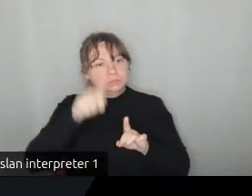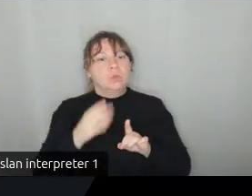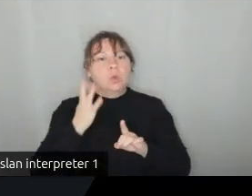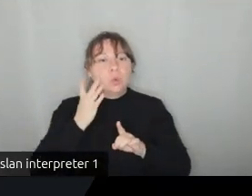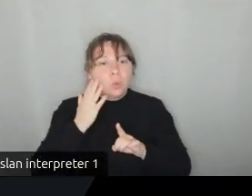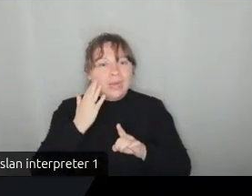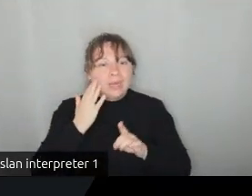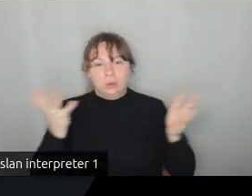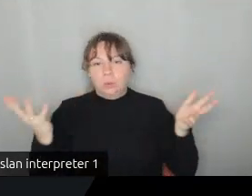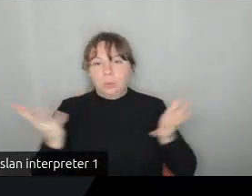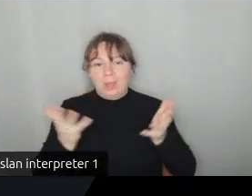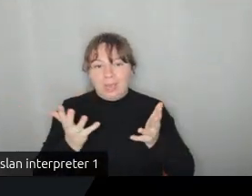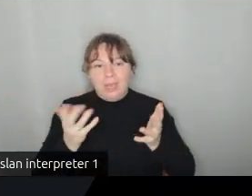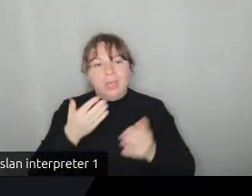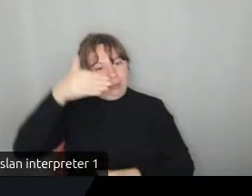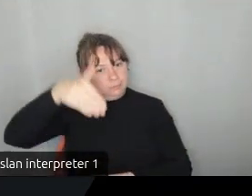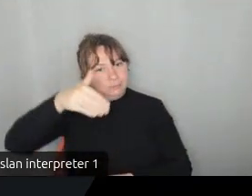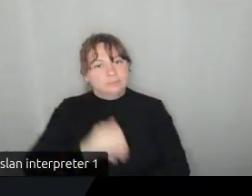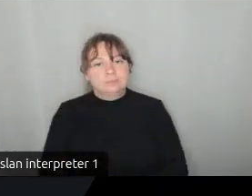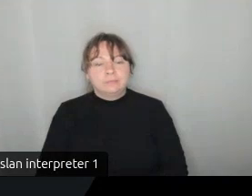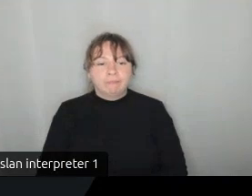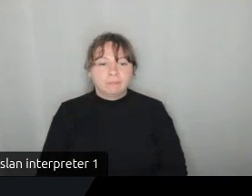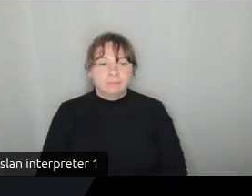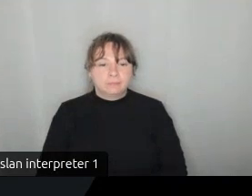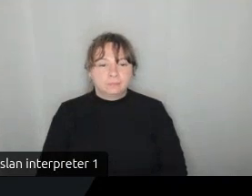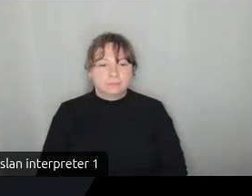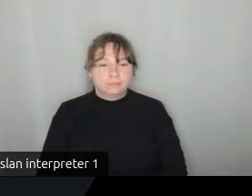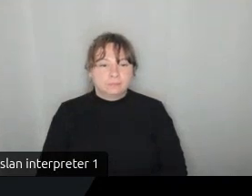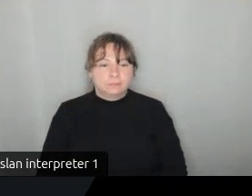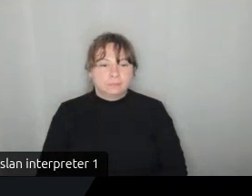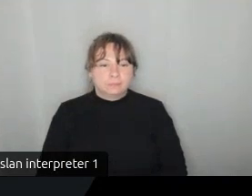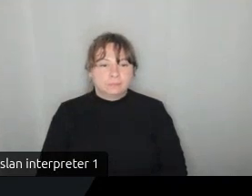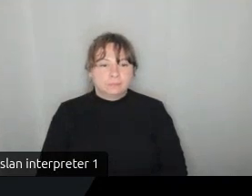that runs from Monday to Thursday and then our application assistance program like I mentioned